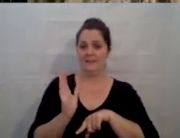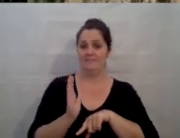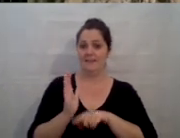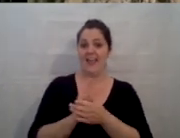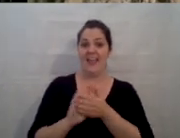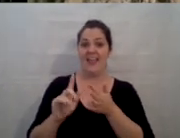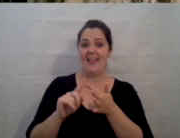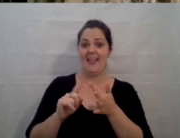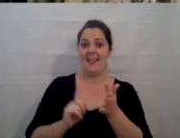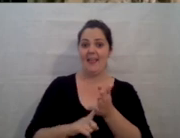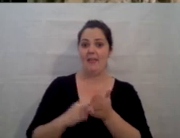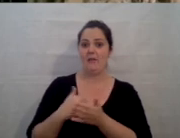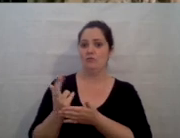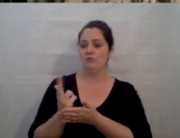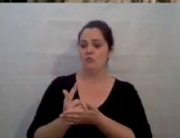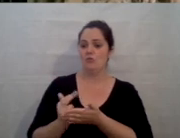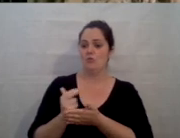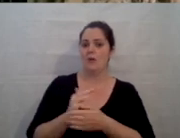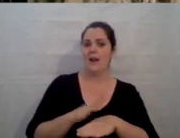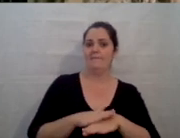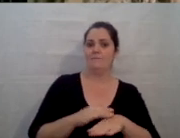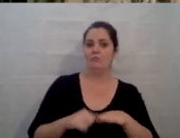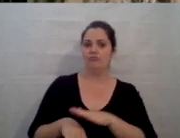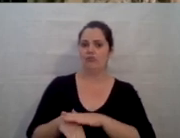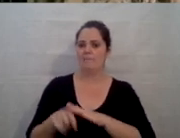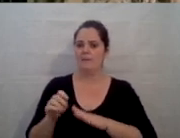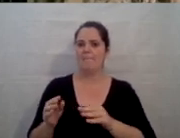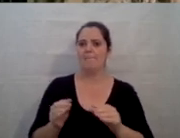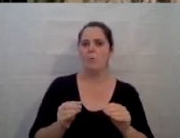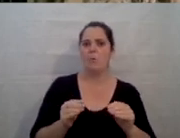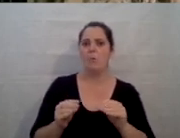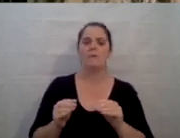left or right, I know I haven't plotted it correctly, I haven't put it correctly in space.